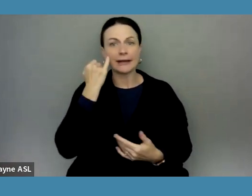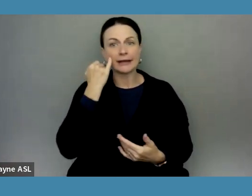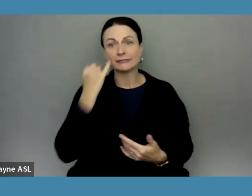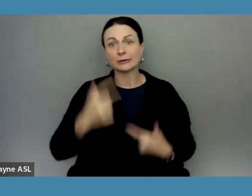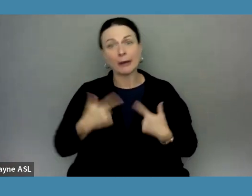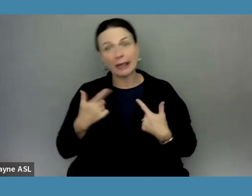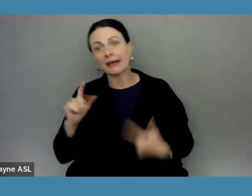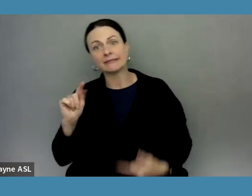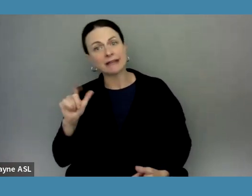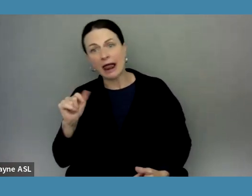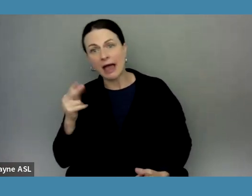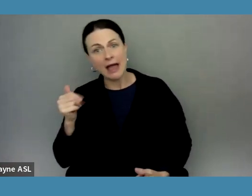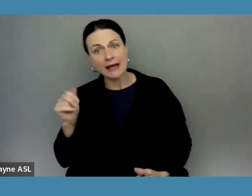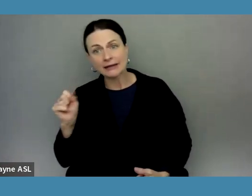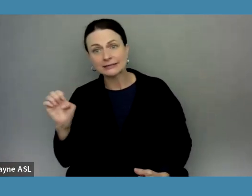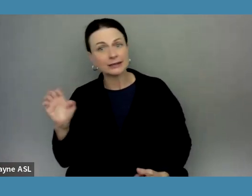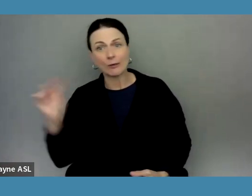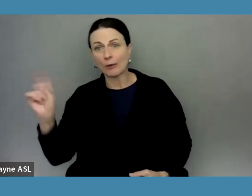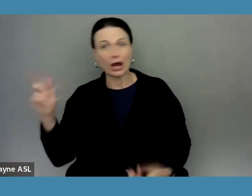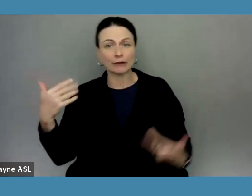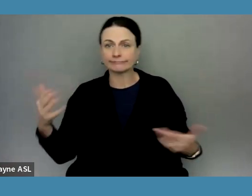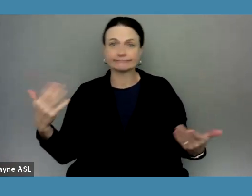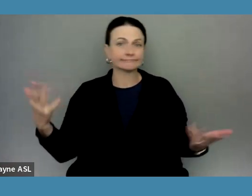or where you live, but it could happen throughout the state.